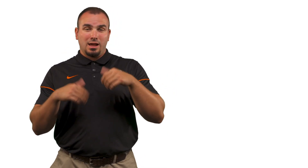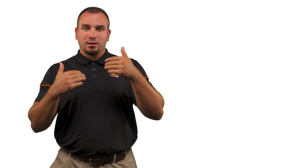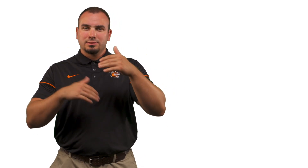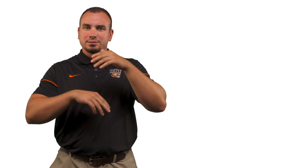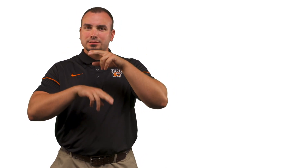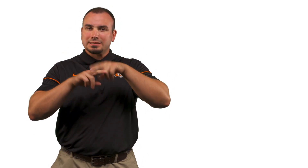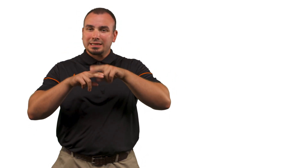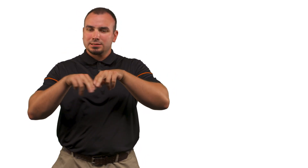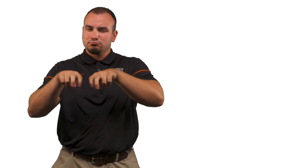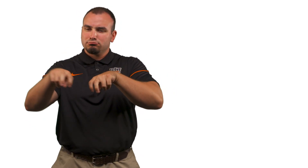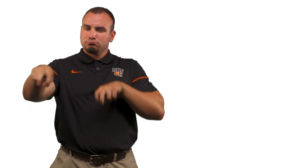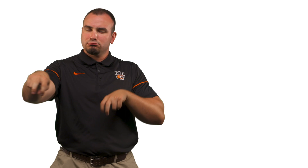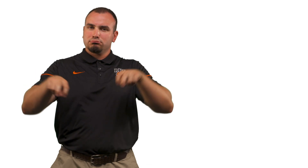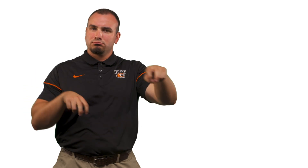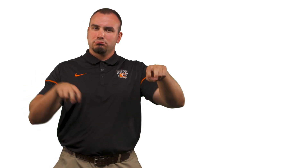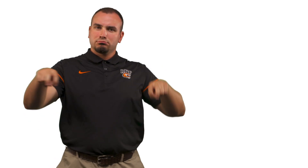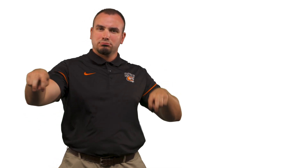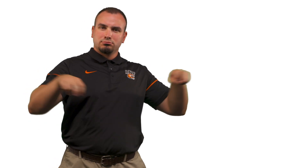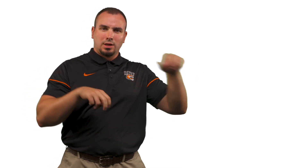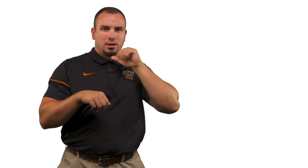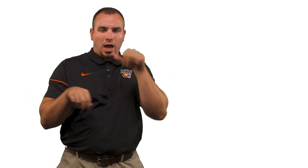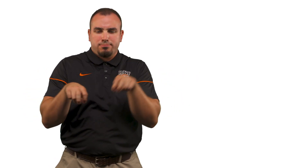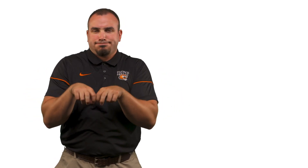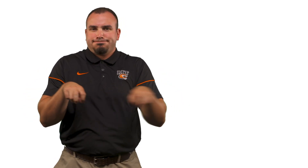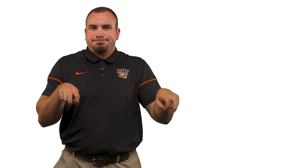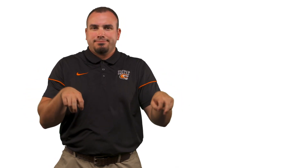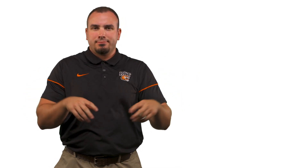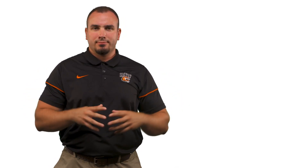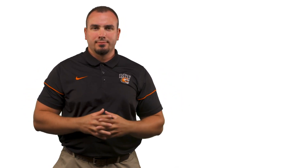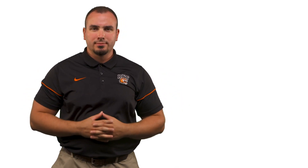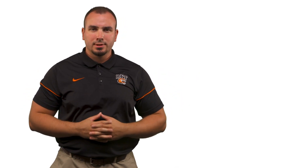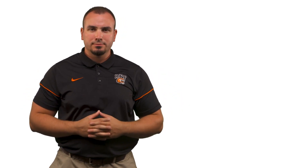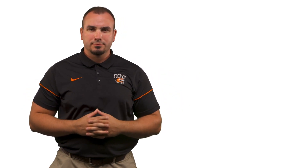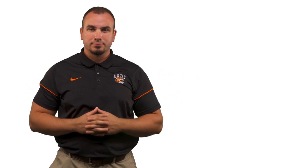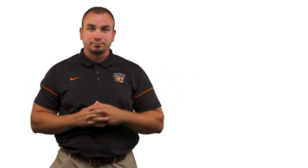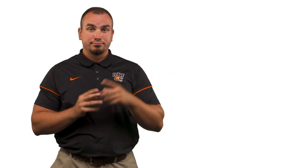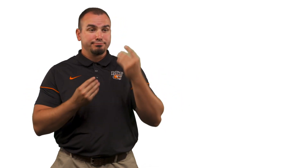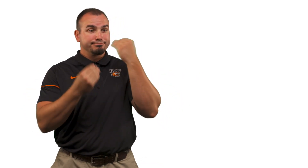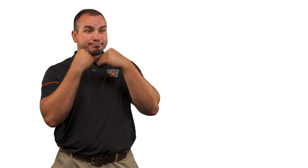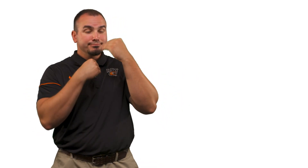If possible, stagger seats and study spaces.